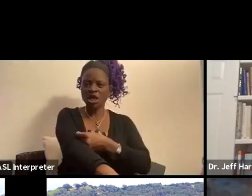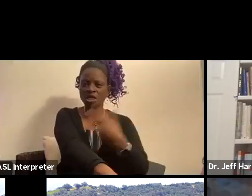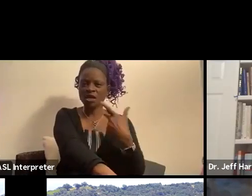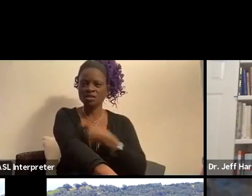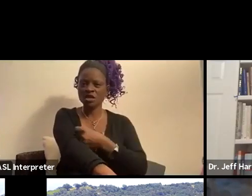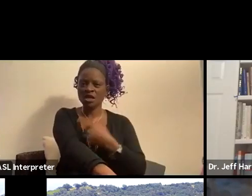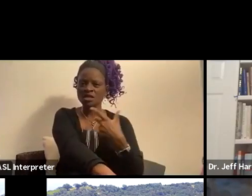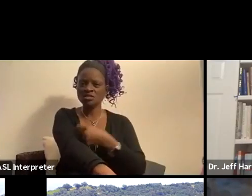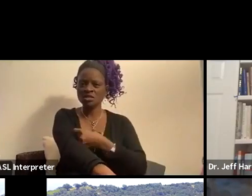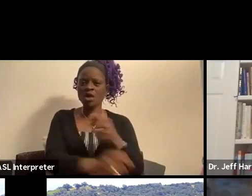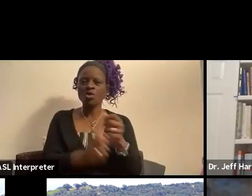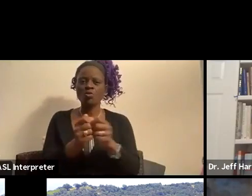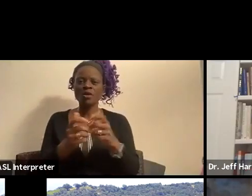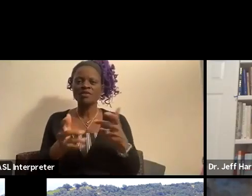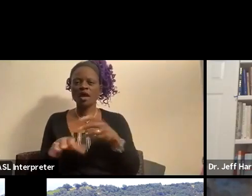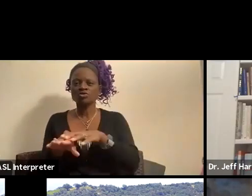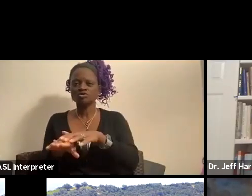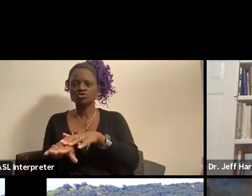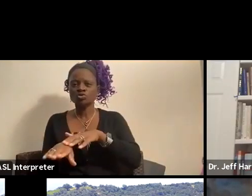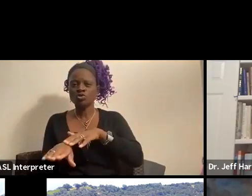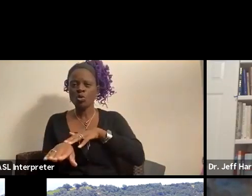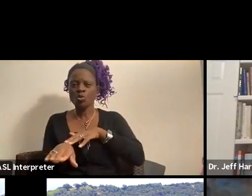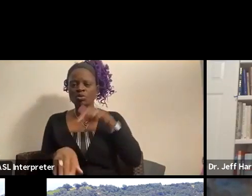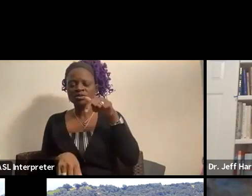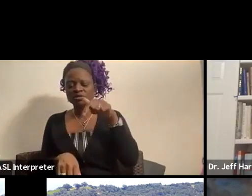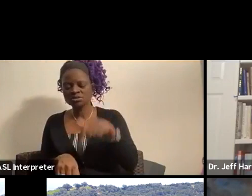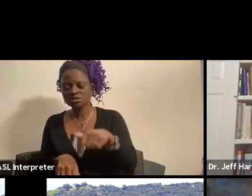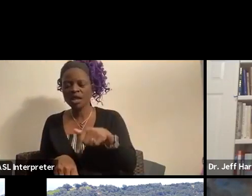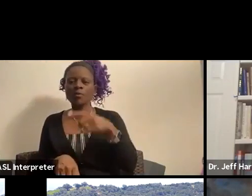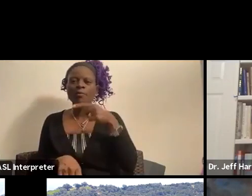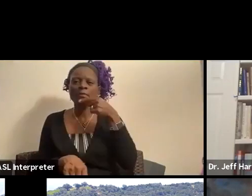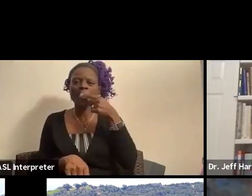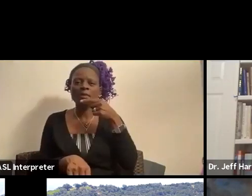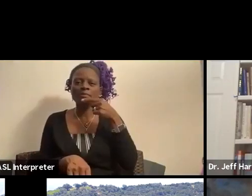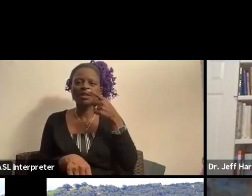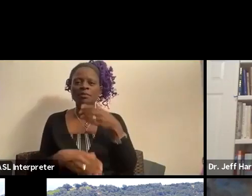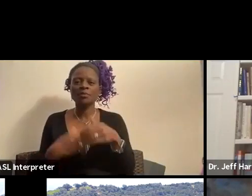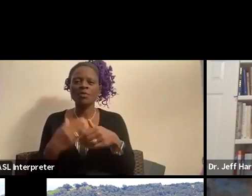slowing down the public process, which is currently on the same as on the same